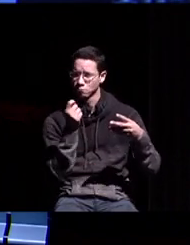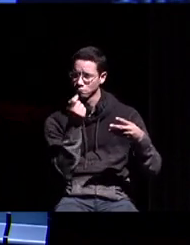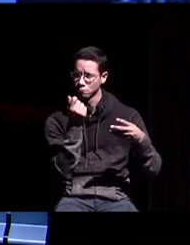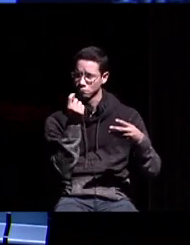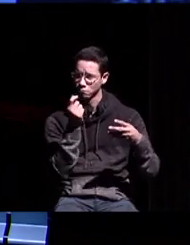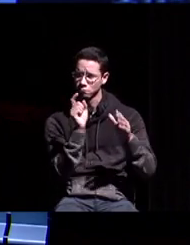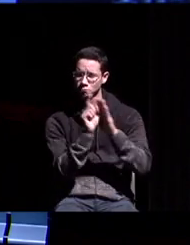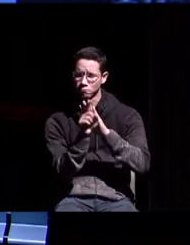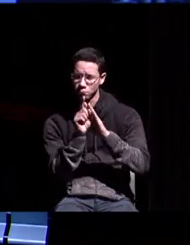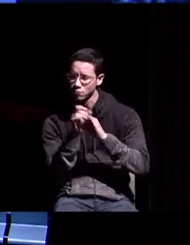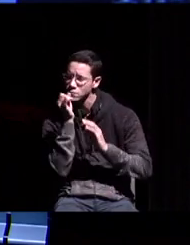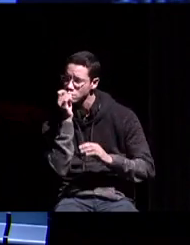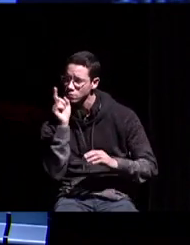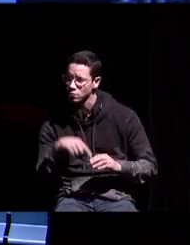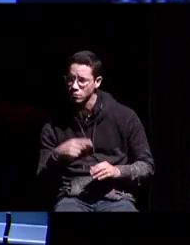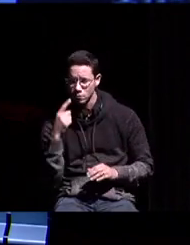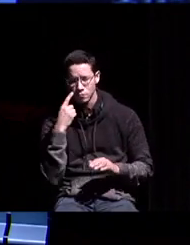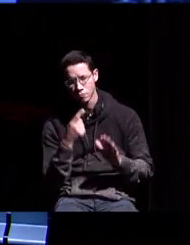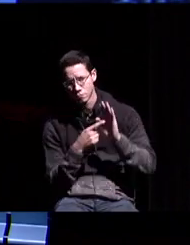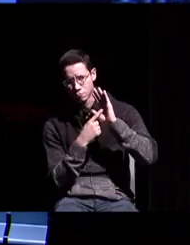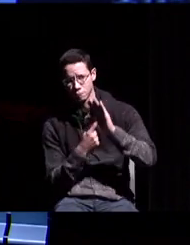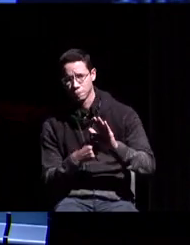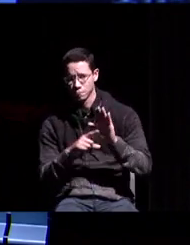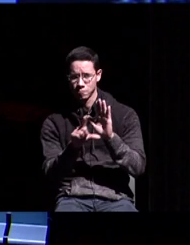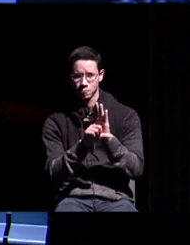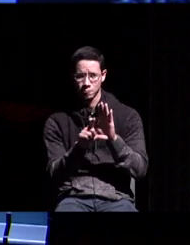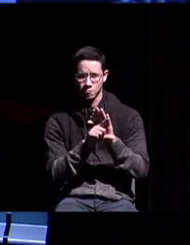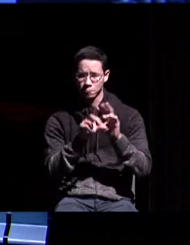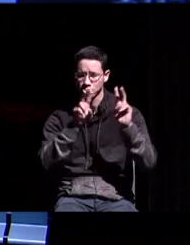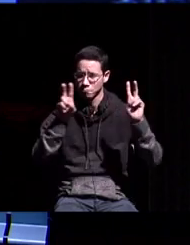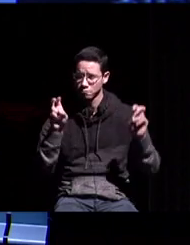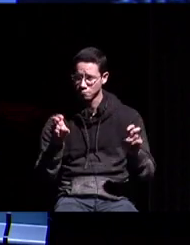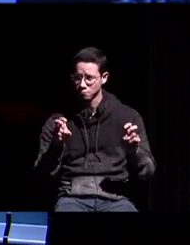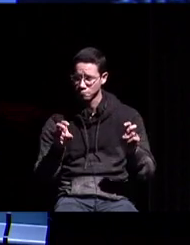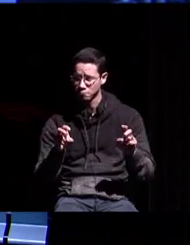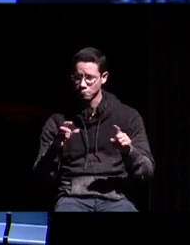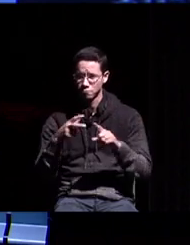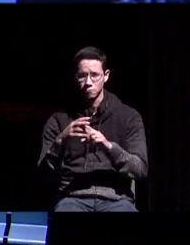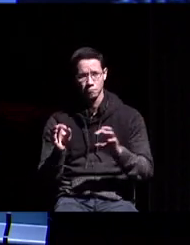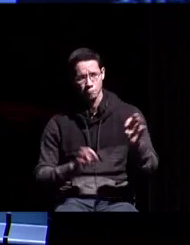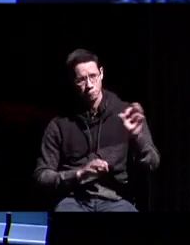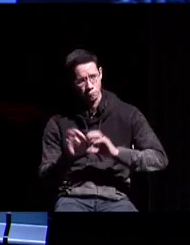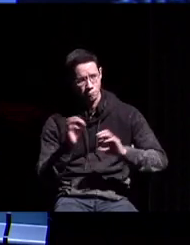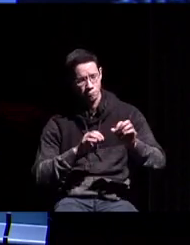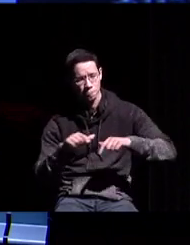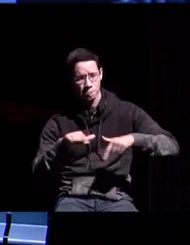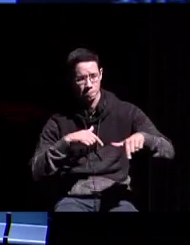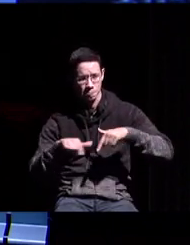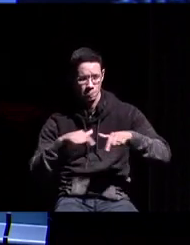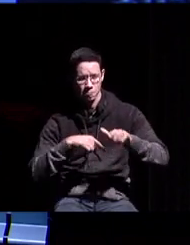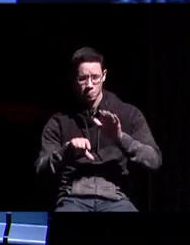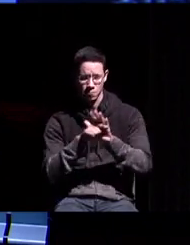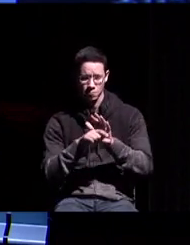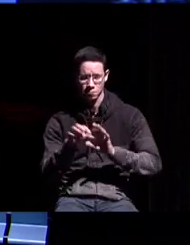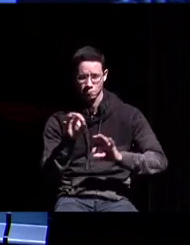that were included in the law by the labor counter-reform, and already have an impact on